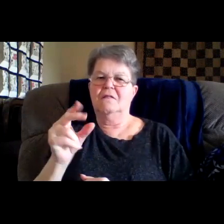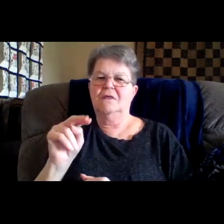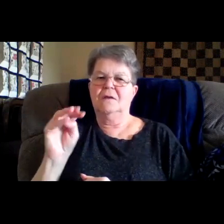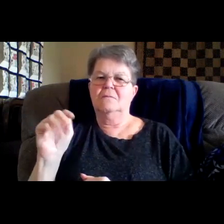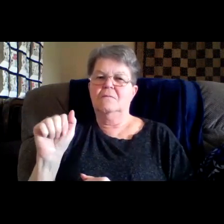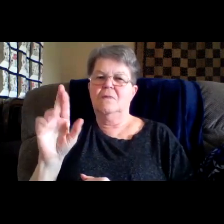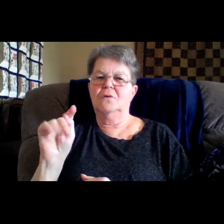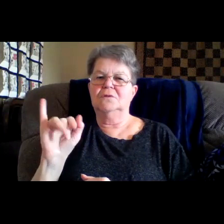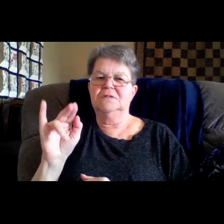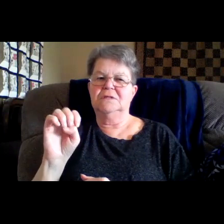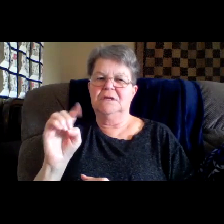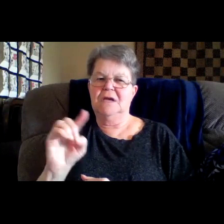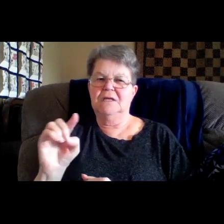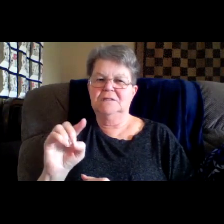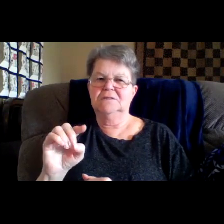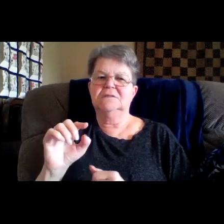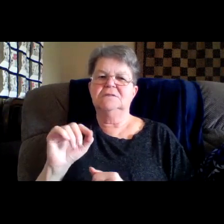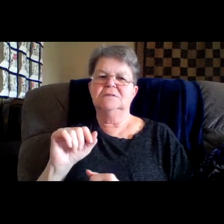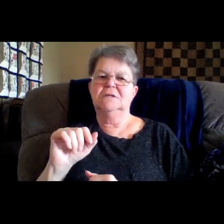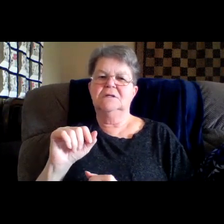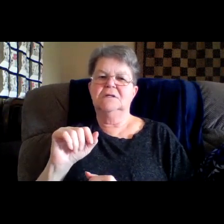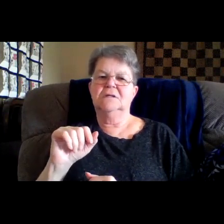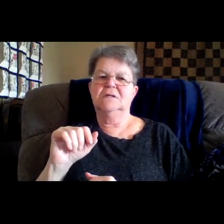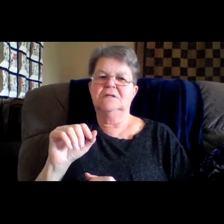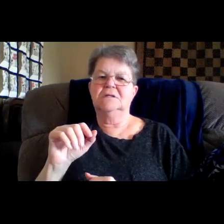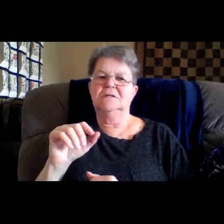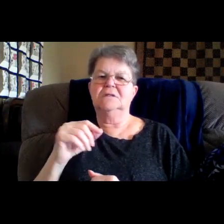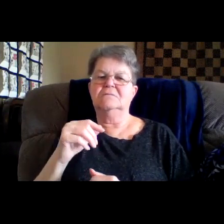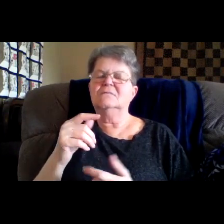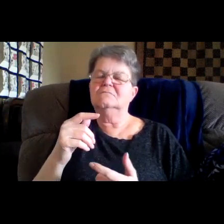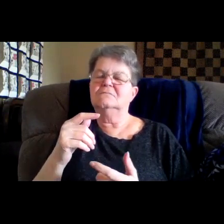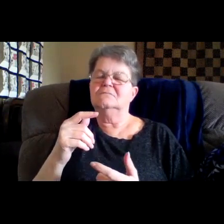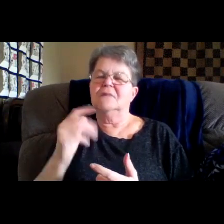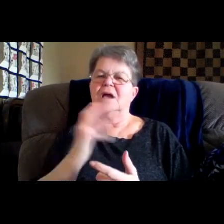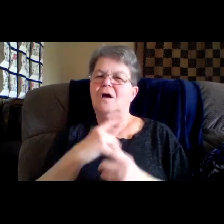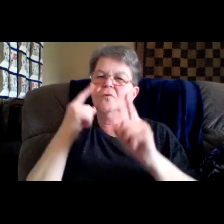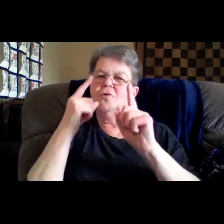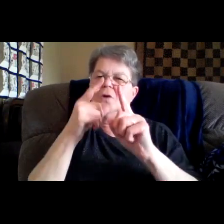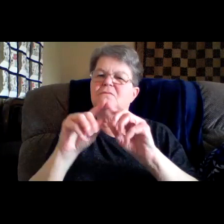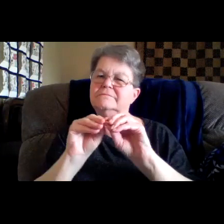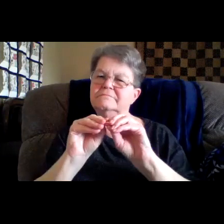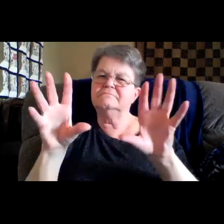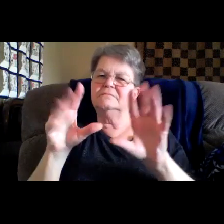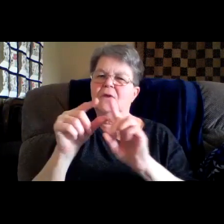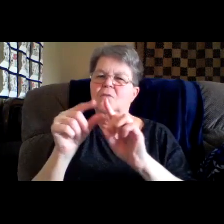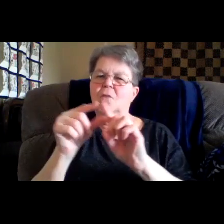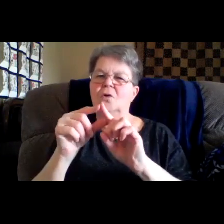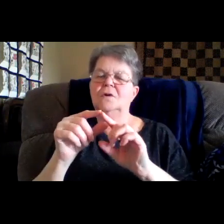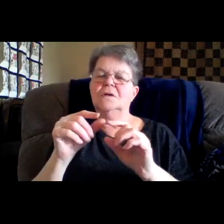for decision-making at the time. So our goal was just to kind of get the word out there that supported decision-making is a thing